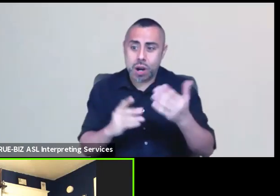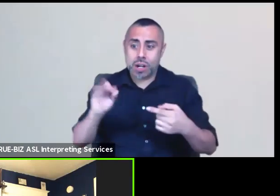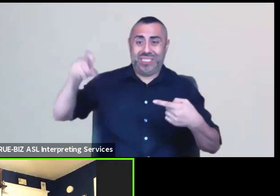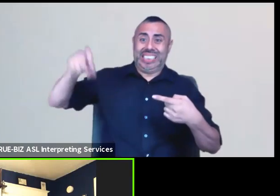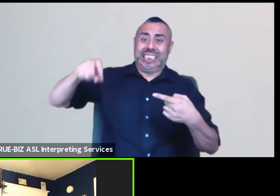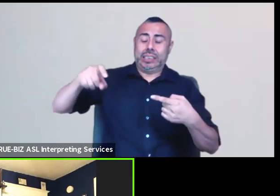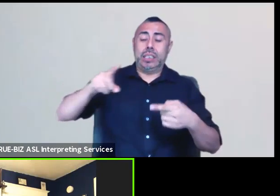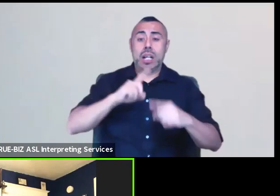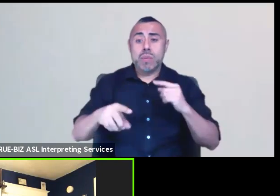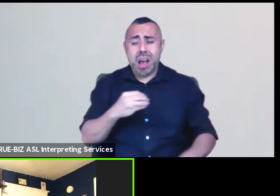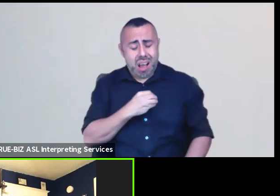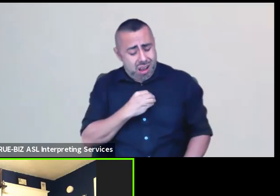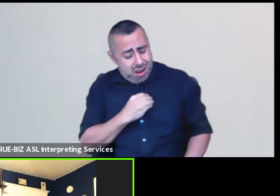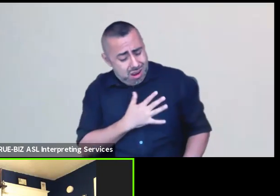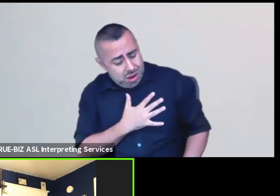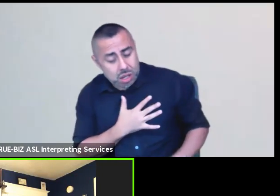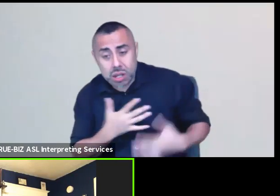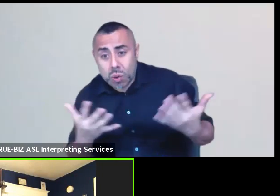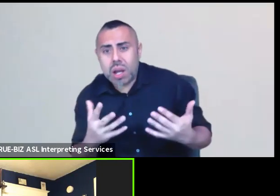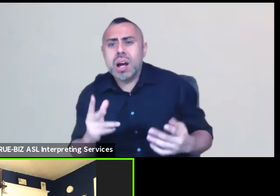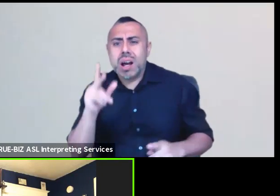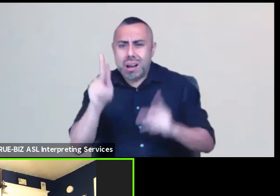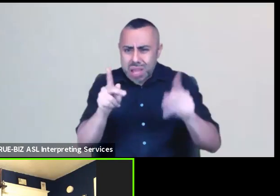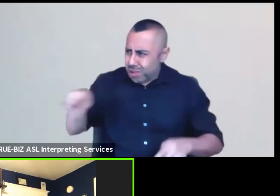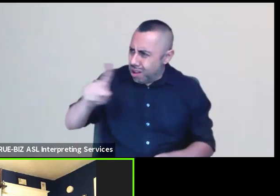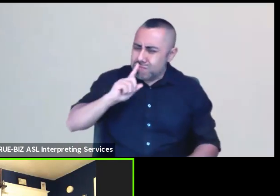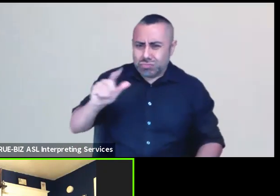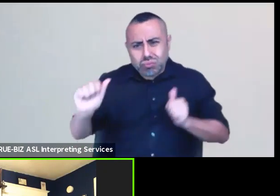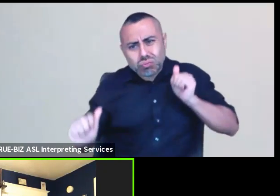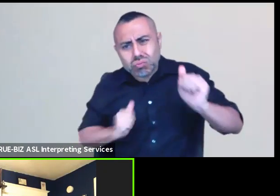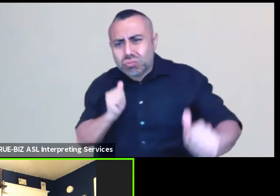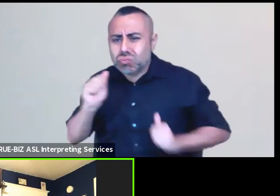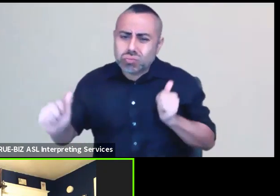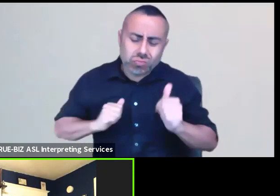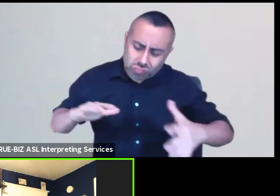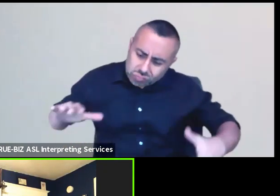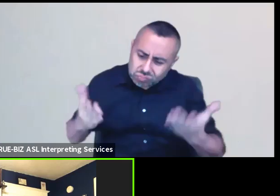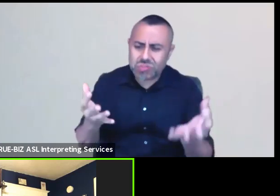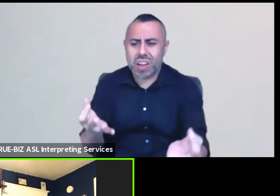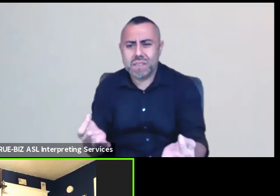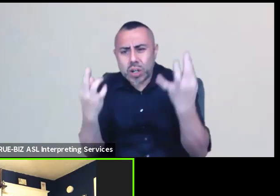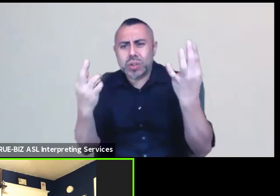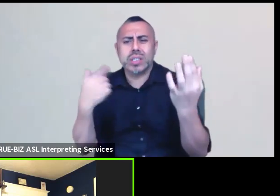and we're actively fundraising to bring in more partners and donors to support artists